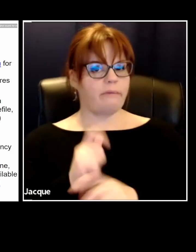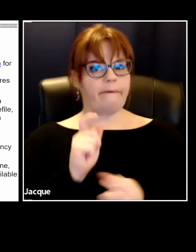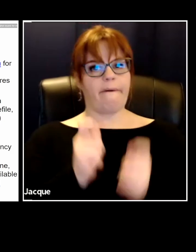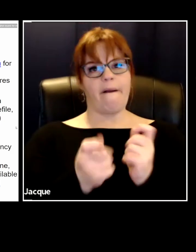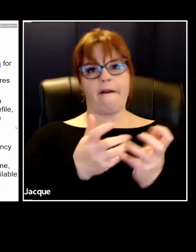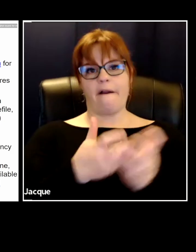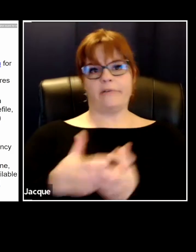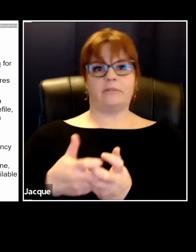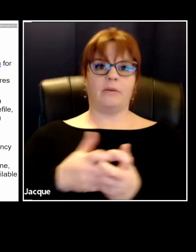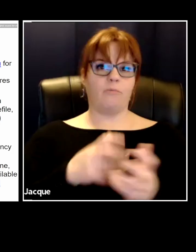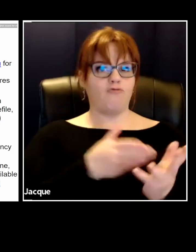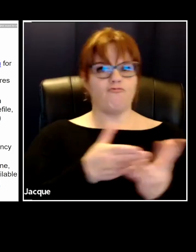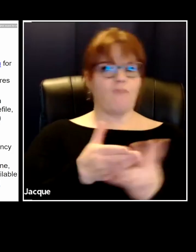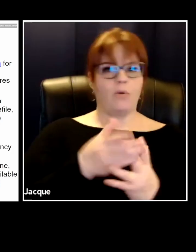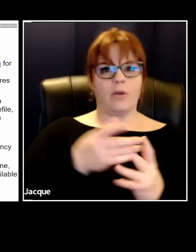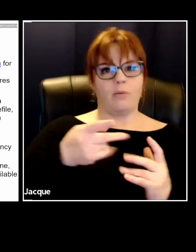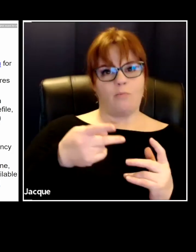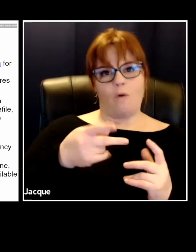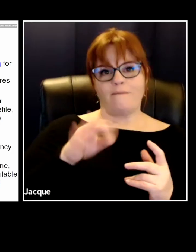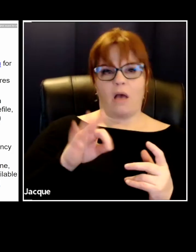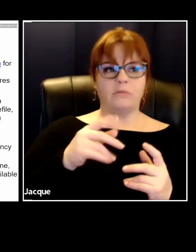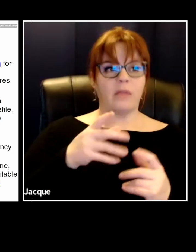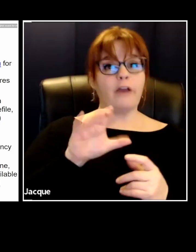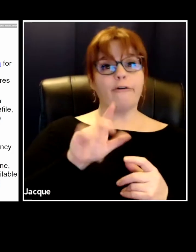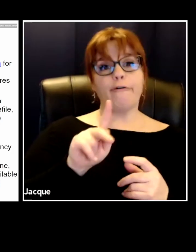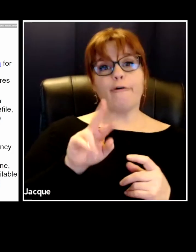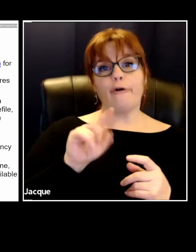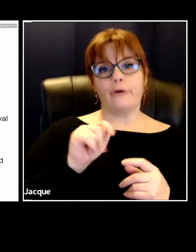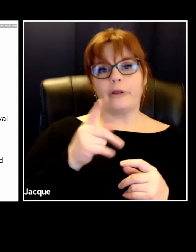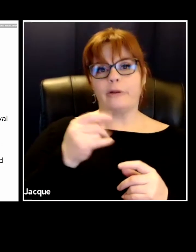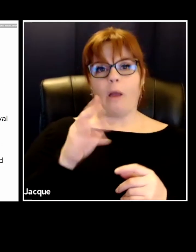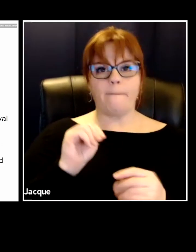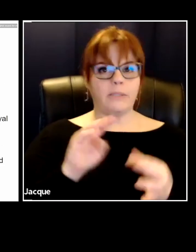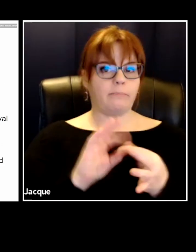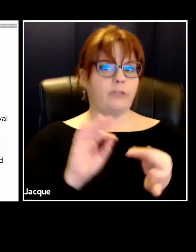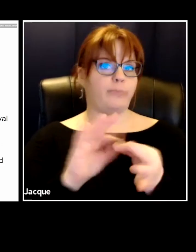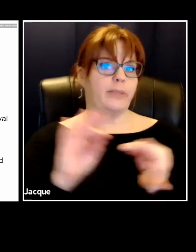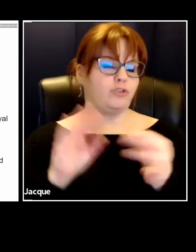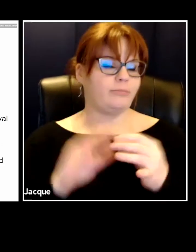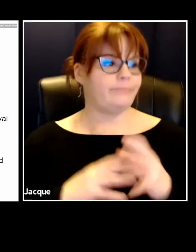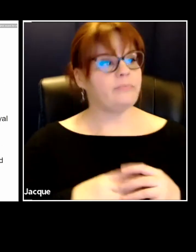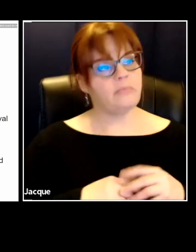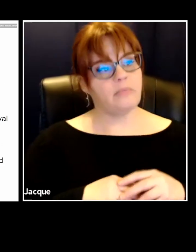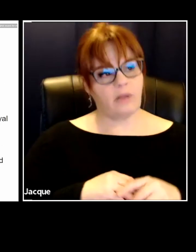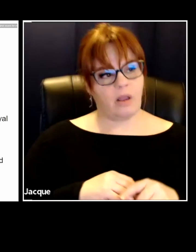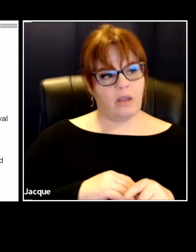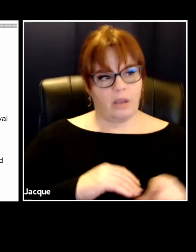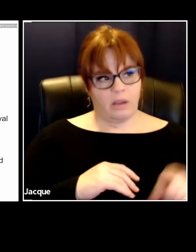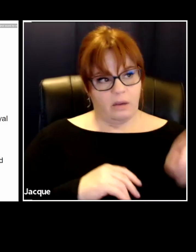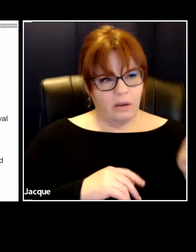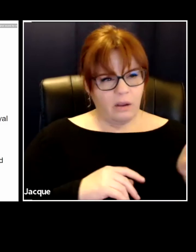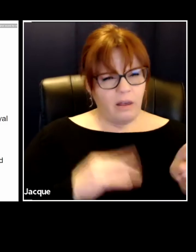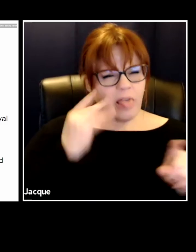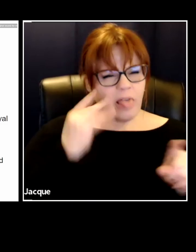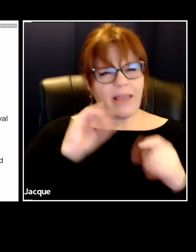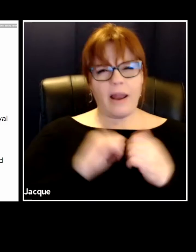like Kurt and Thomas were mentioning. Uh and just thinking about ways to scale this up. Um we've